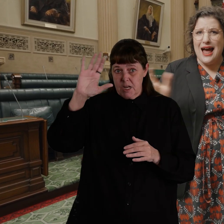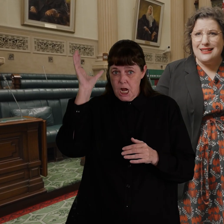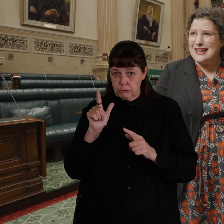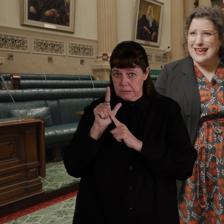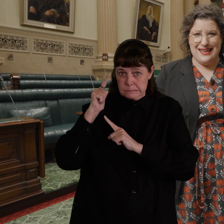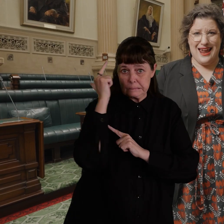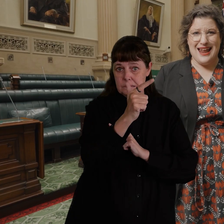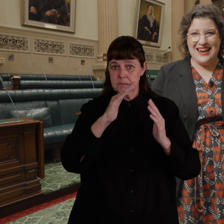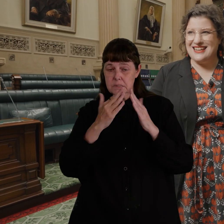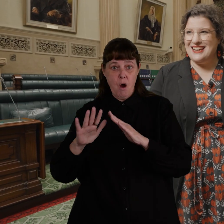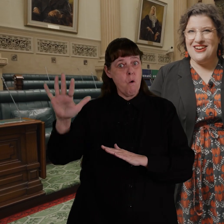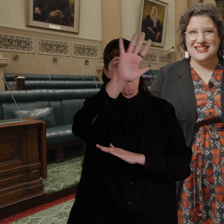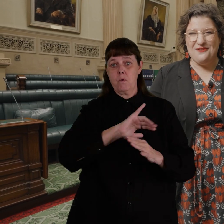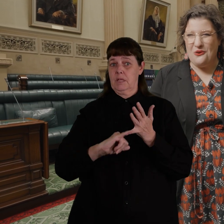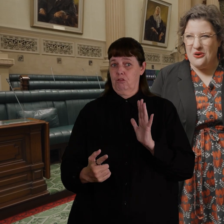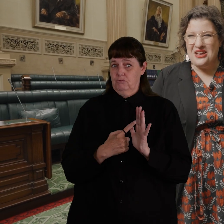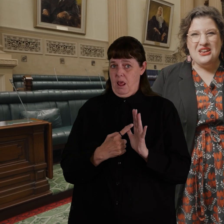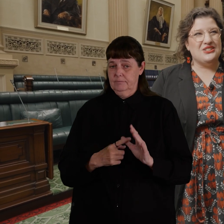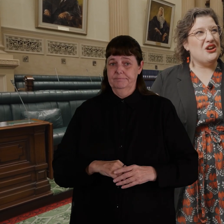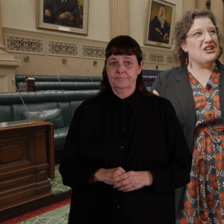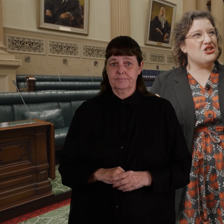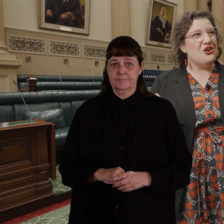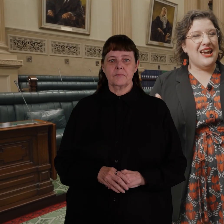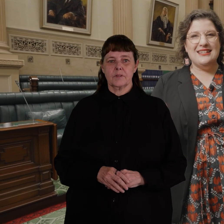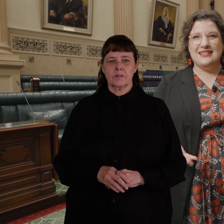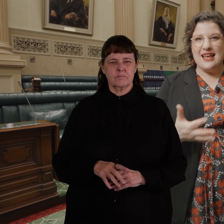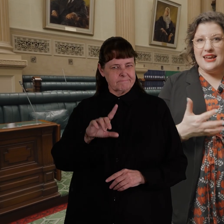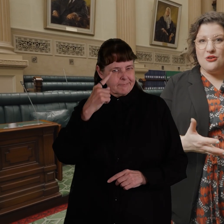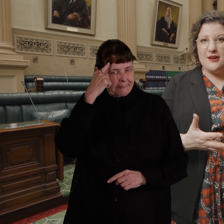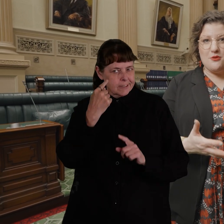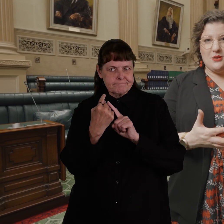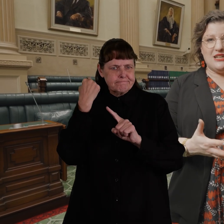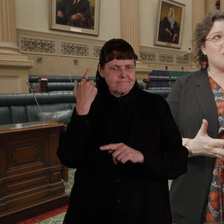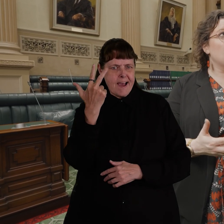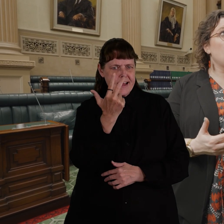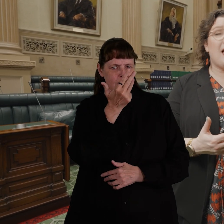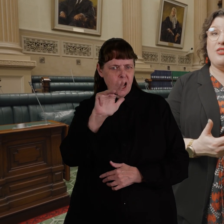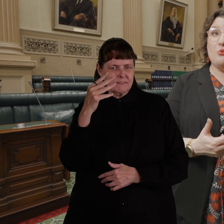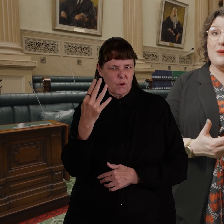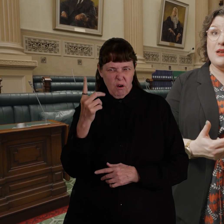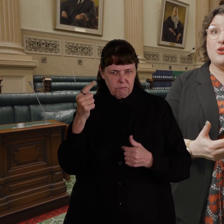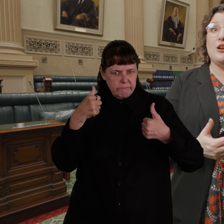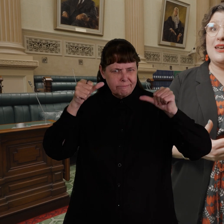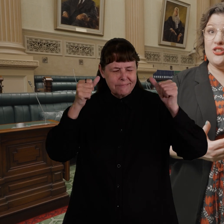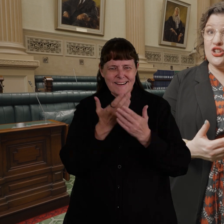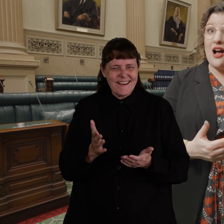How did they get that in 1894? It showcases that incredible petition and the women who led the